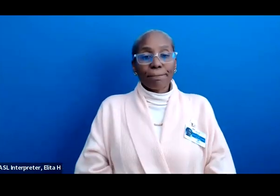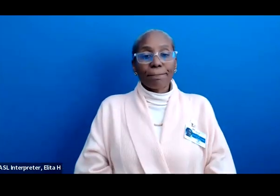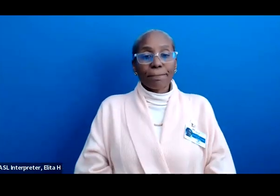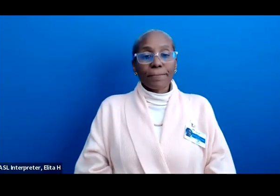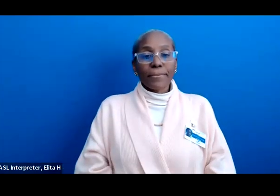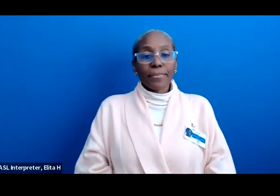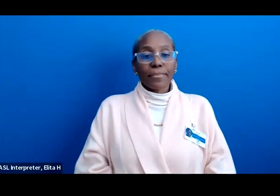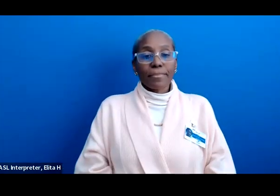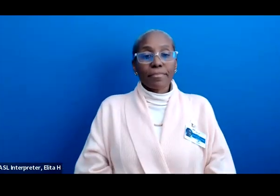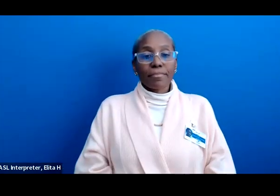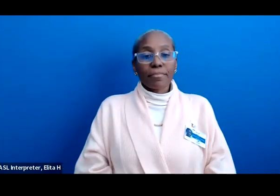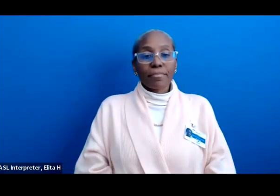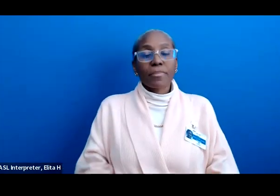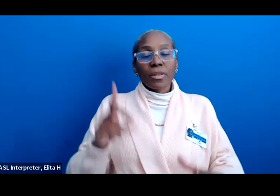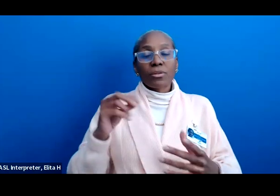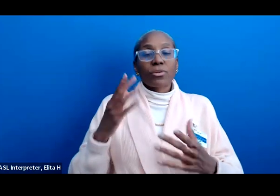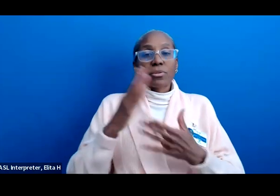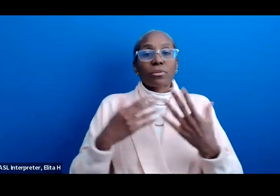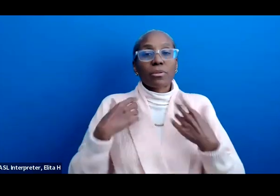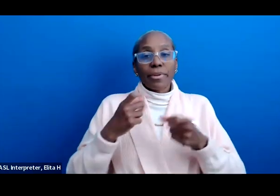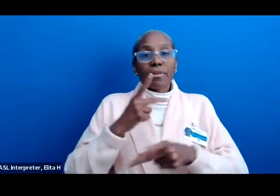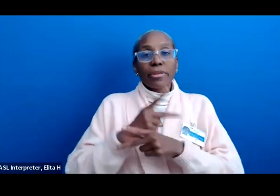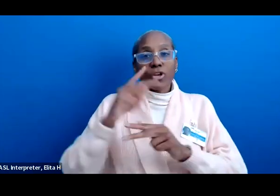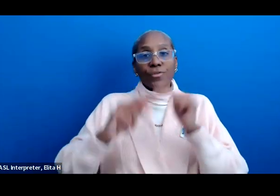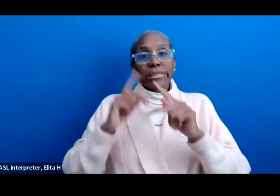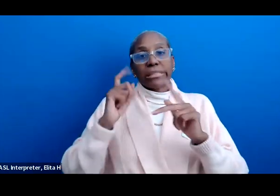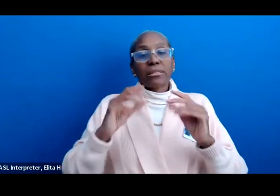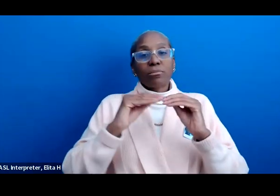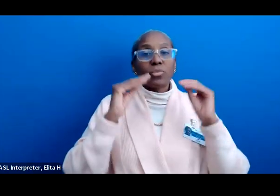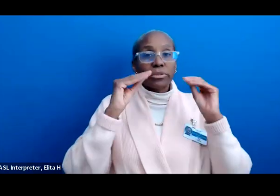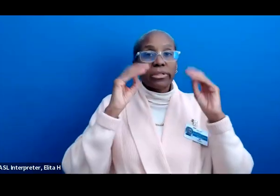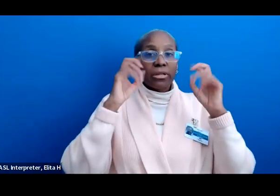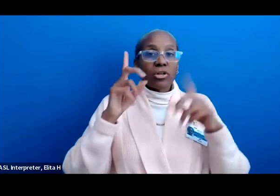Do some healthcare facilities need more education on disability awareness? Yes.